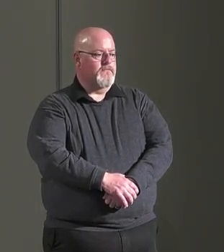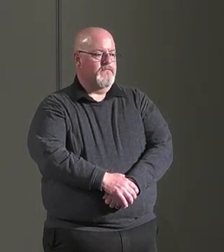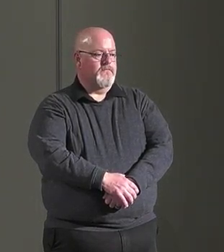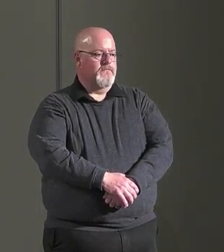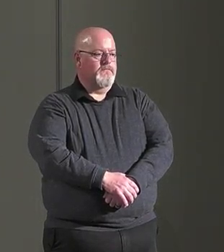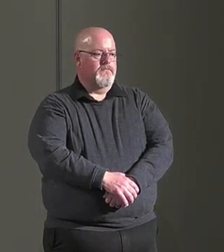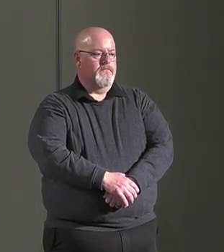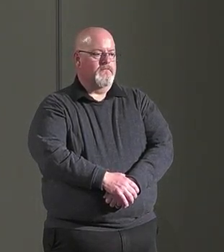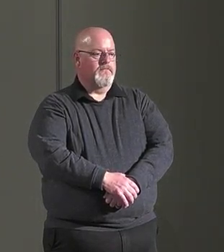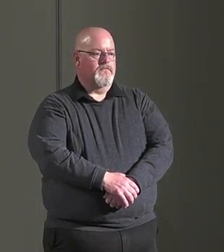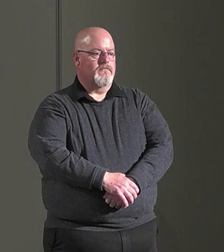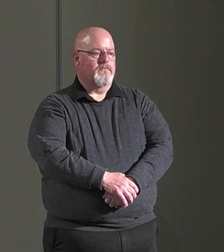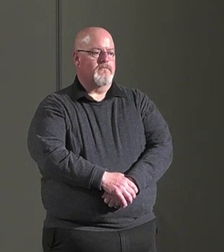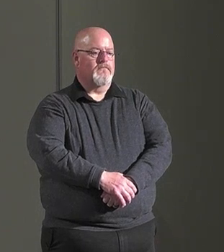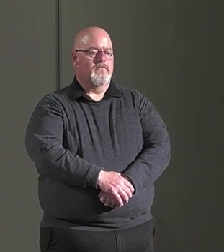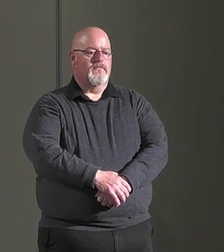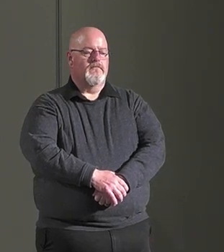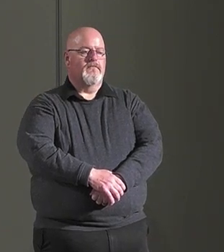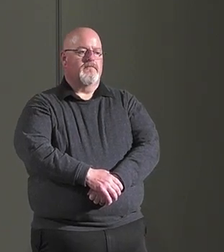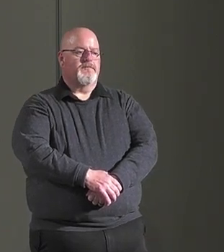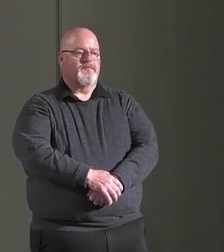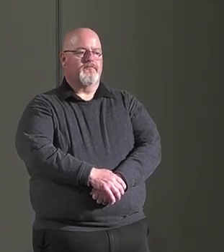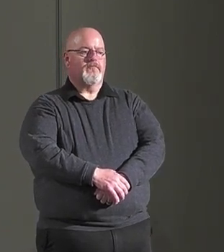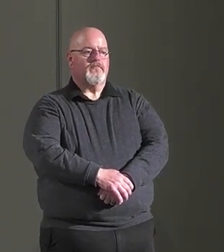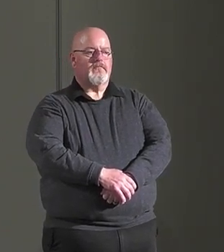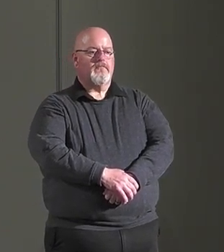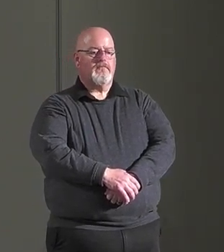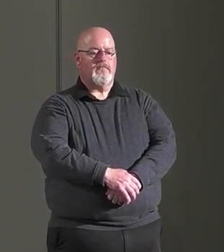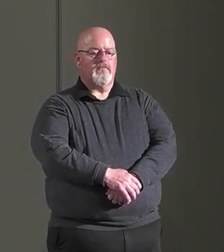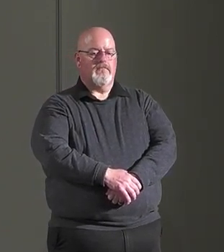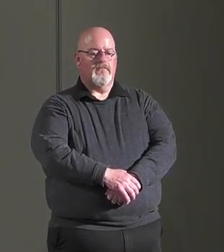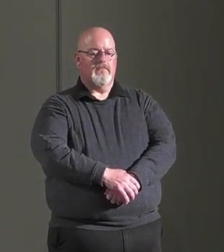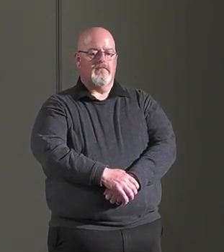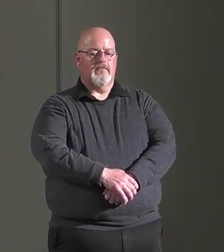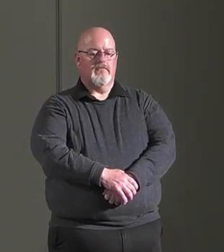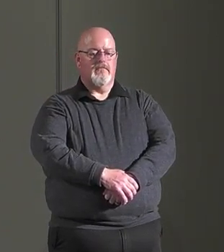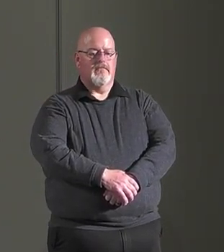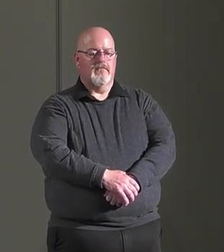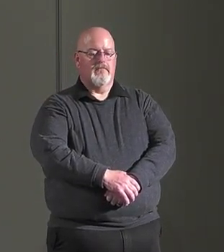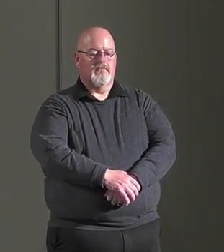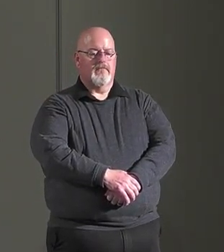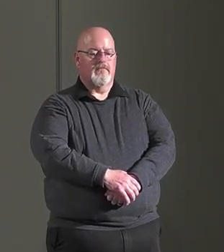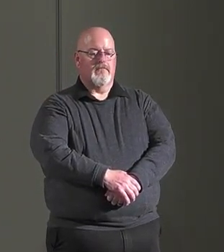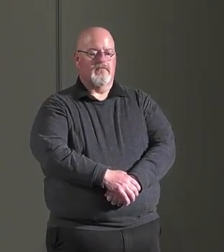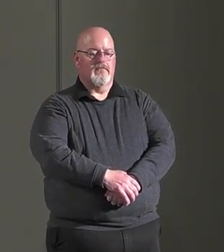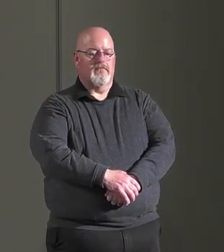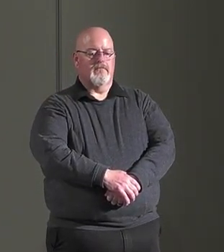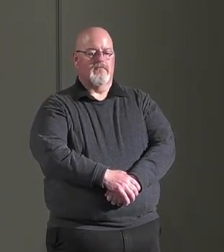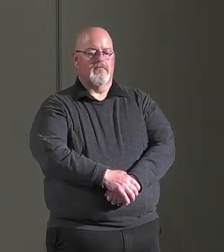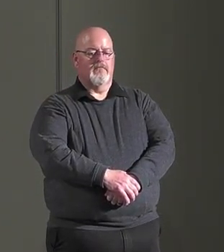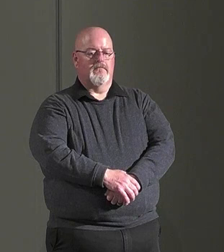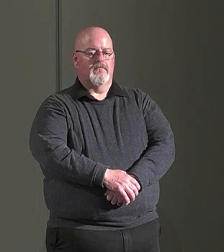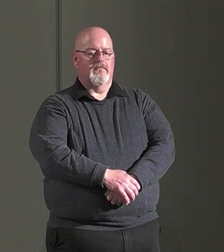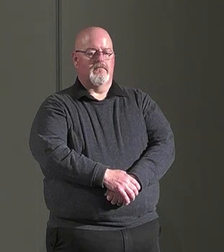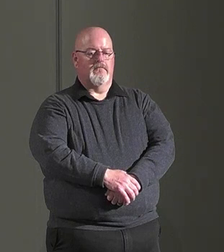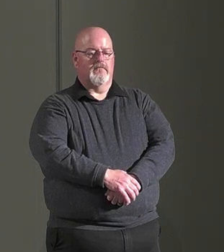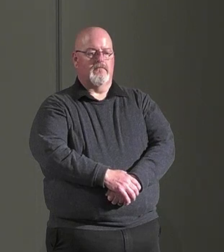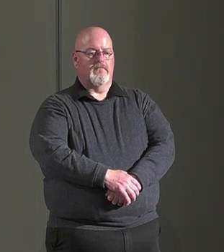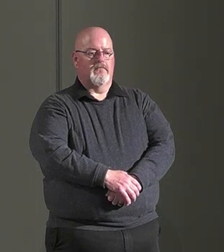the experience. Like, an IVR, when I call in and deal with an IVR phone tree, it was